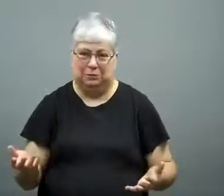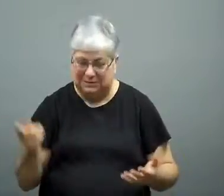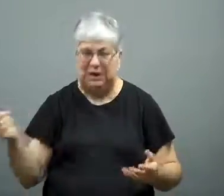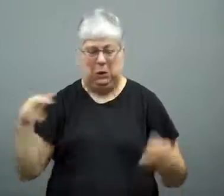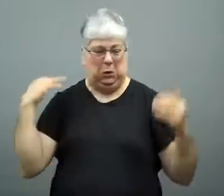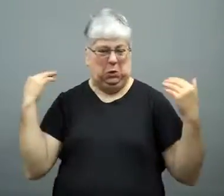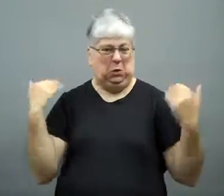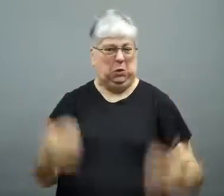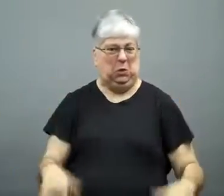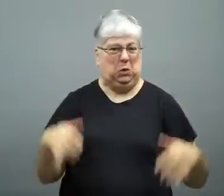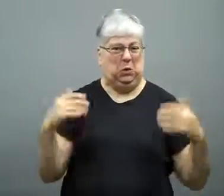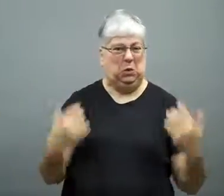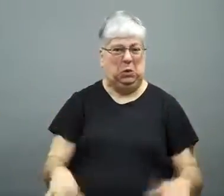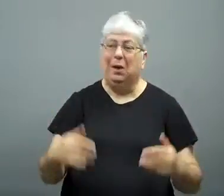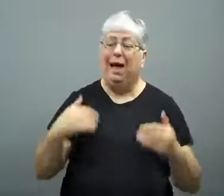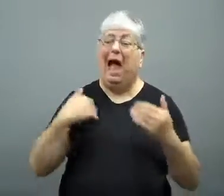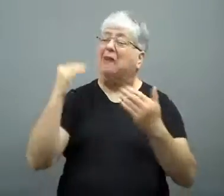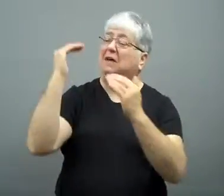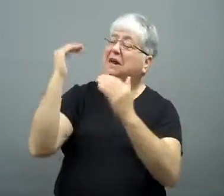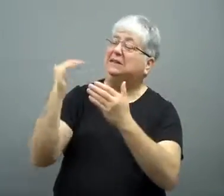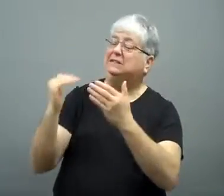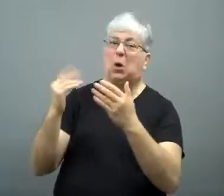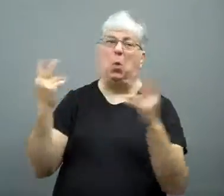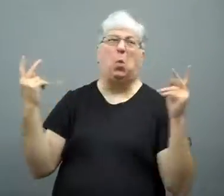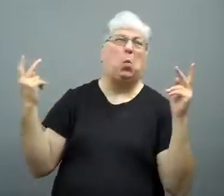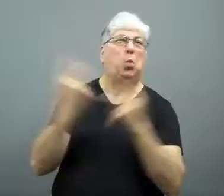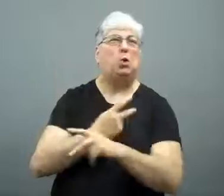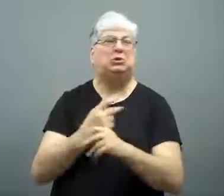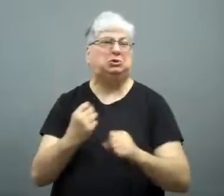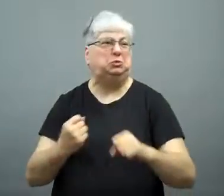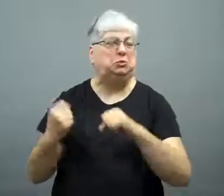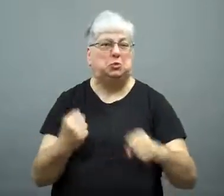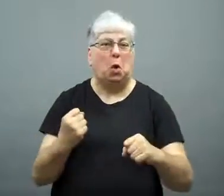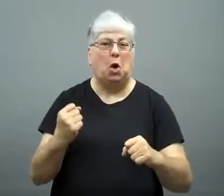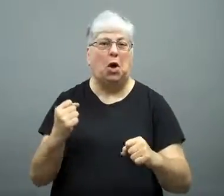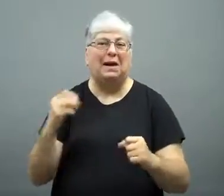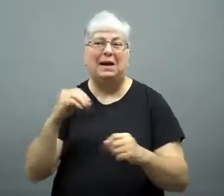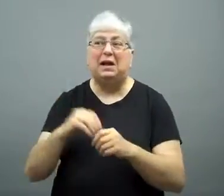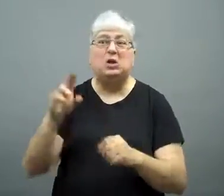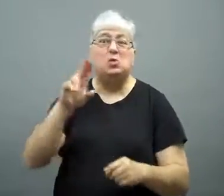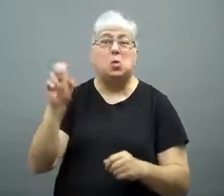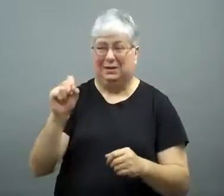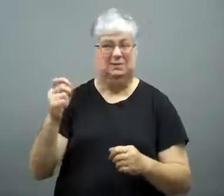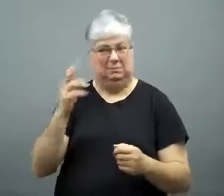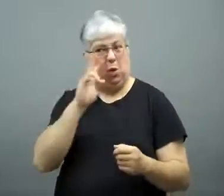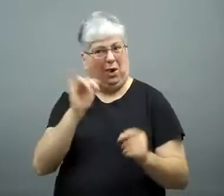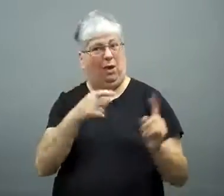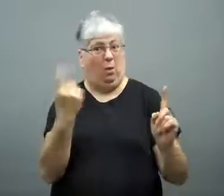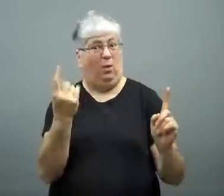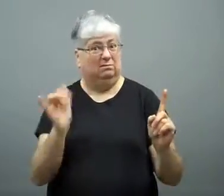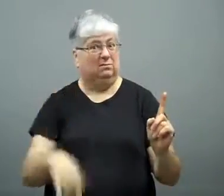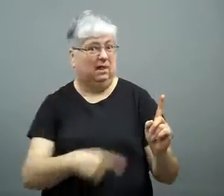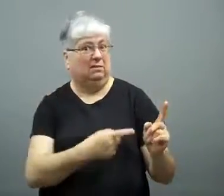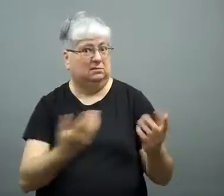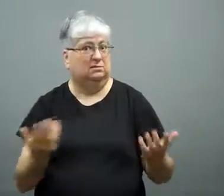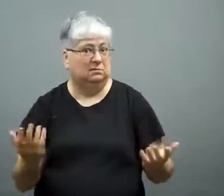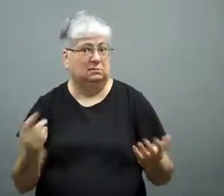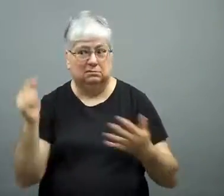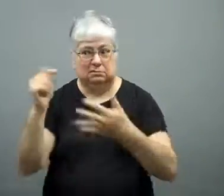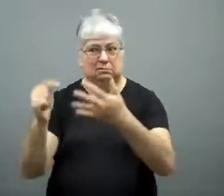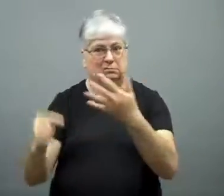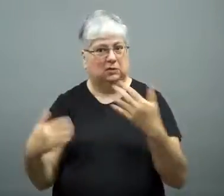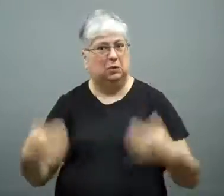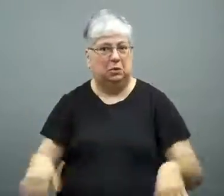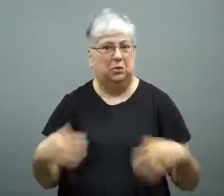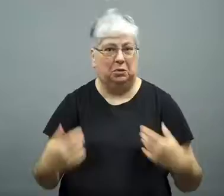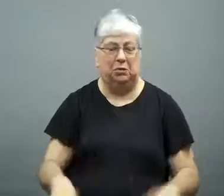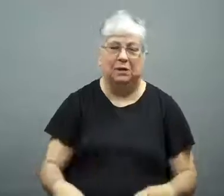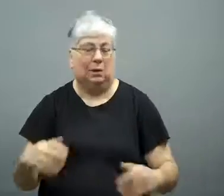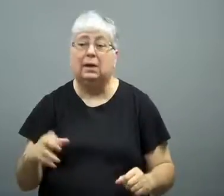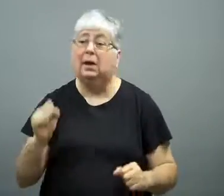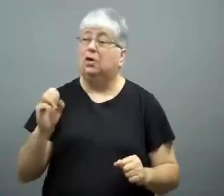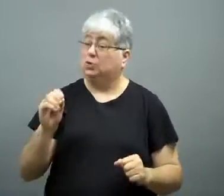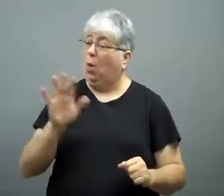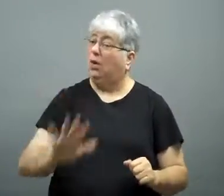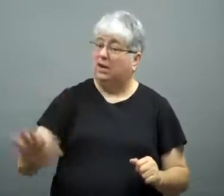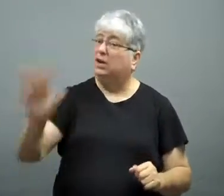It was probably one of the strongest storms ever in the U.S.